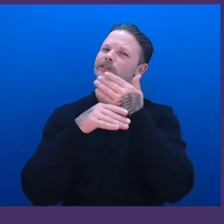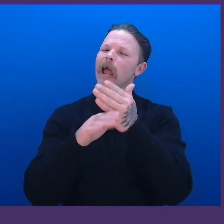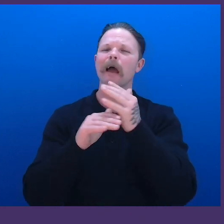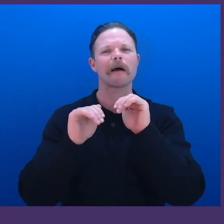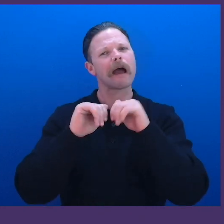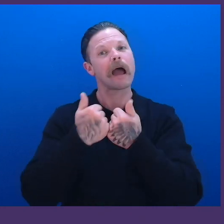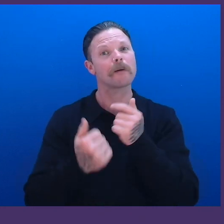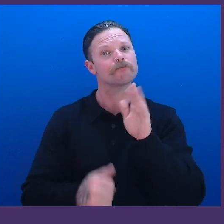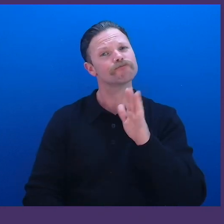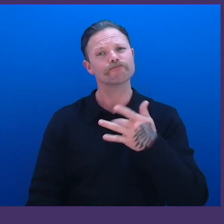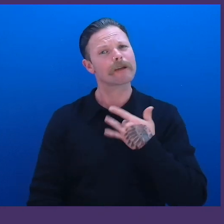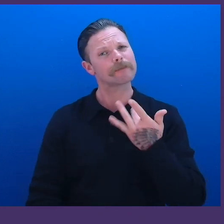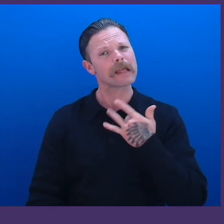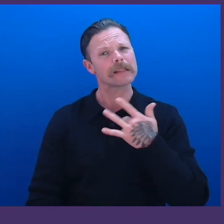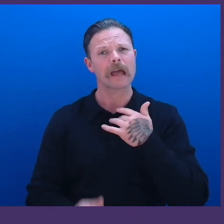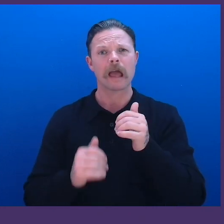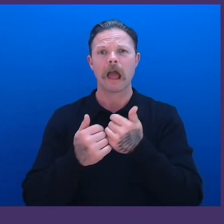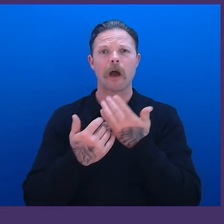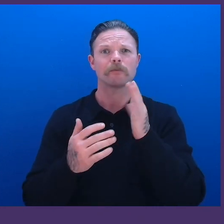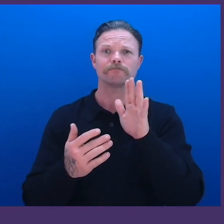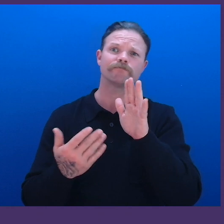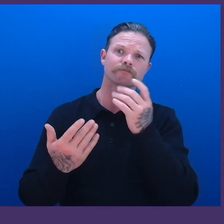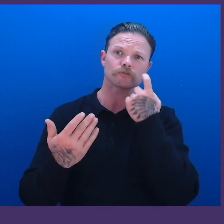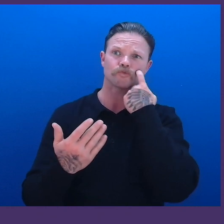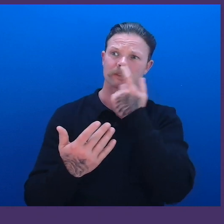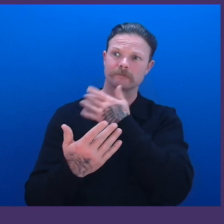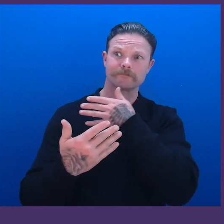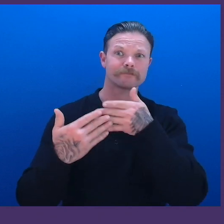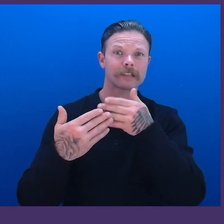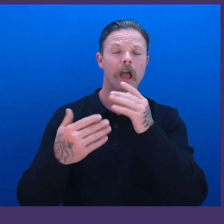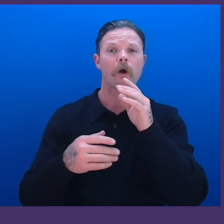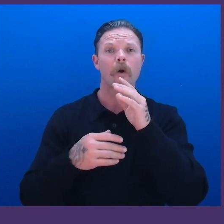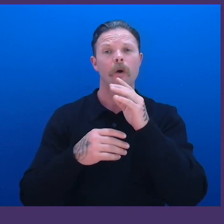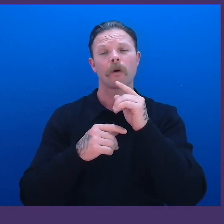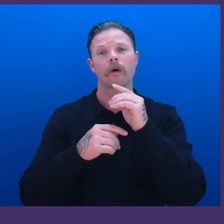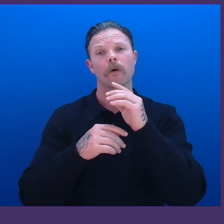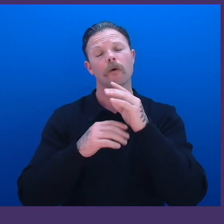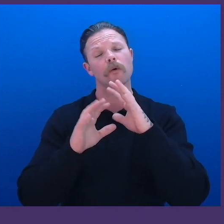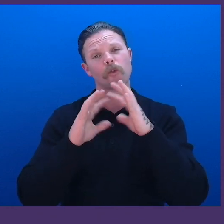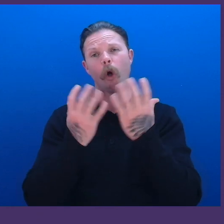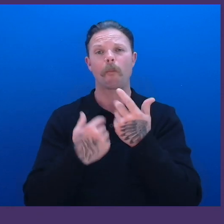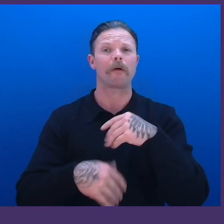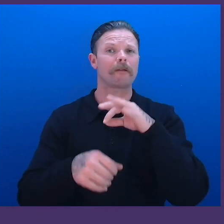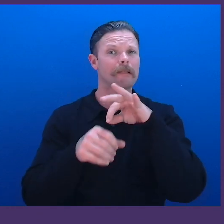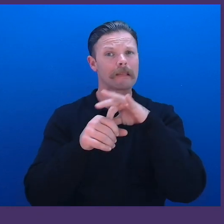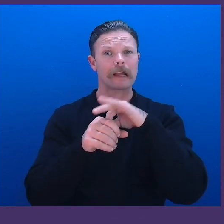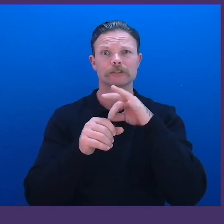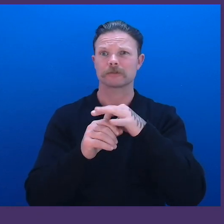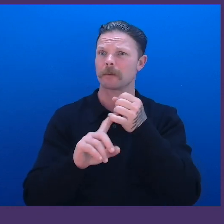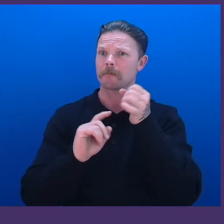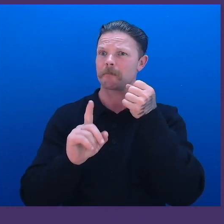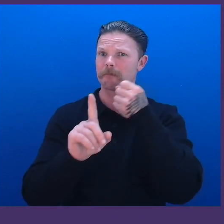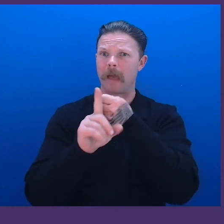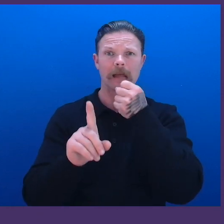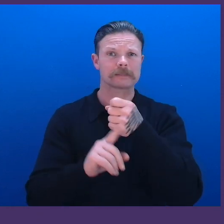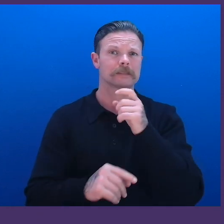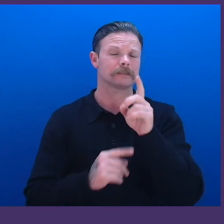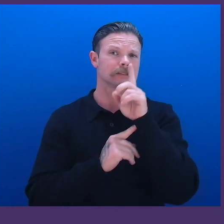how the outcomes of recent global elections are impacting disability policy from where they sit in the world.